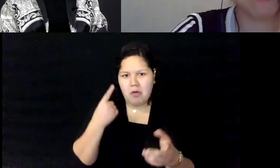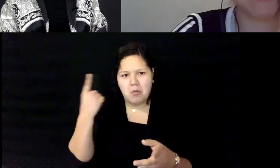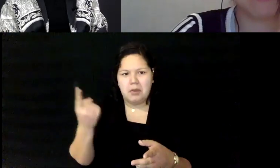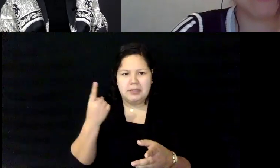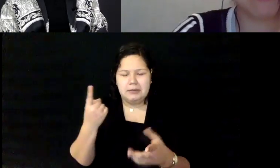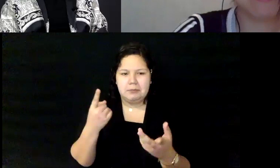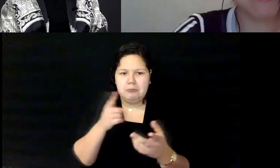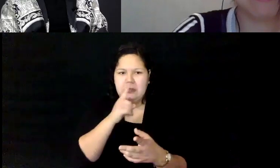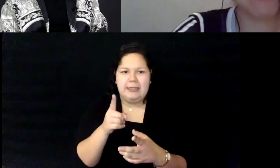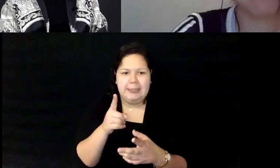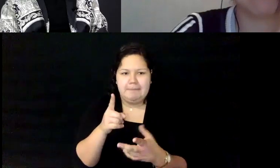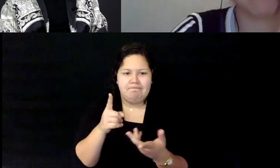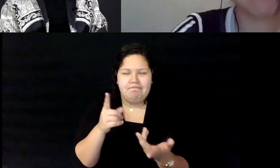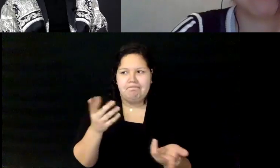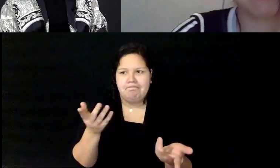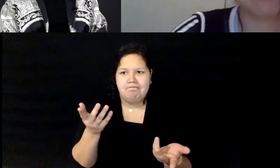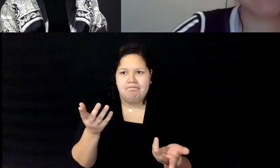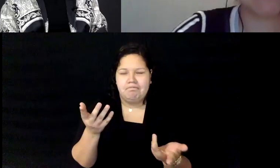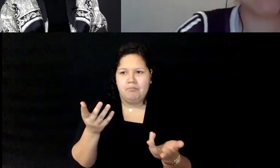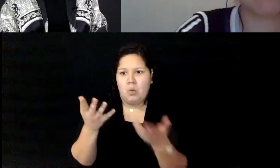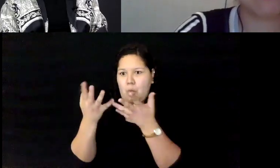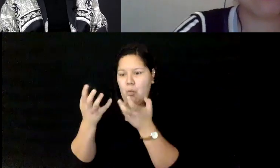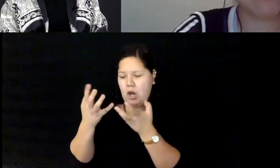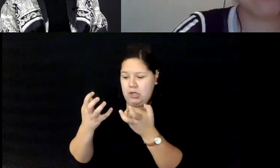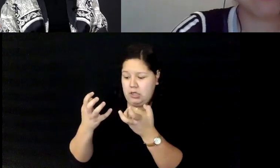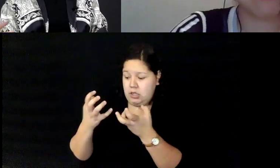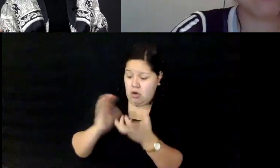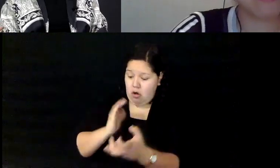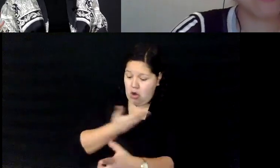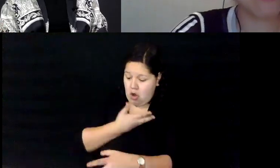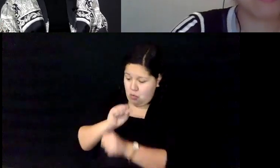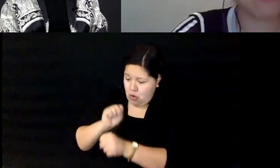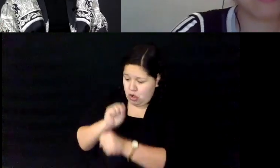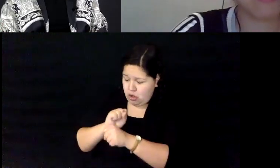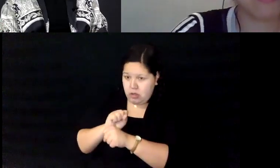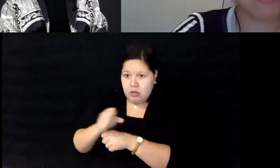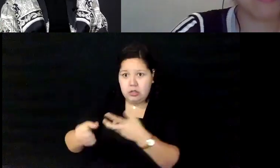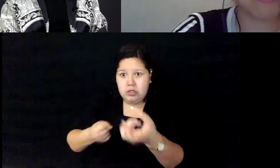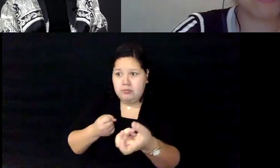kind of like, we've always wanted to make work for people that can relate to us and connect to us.